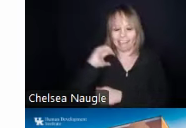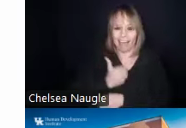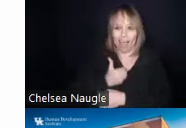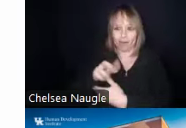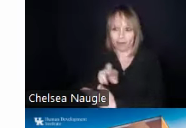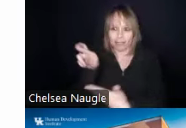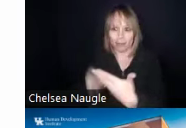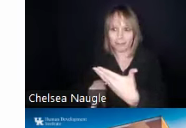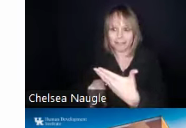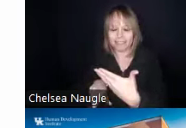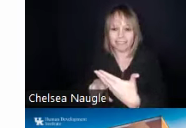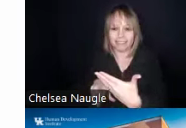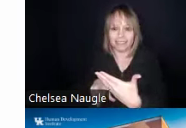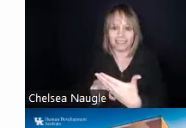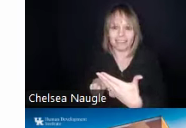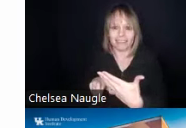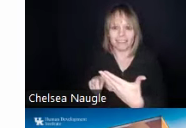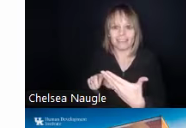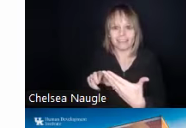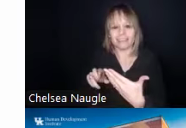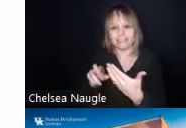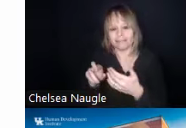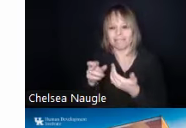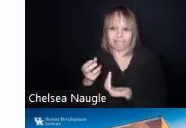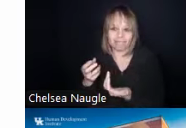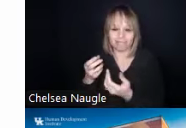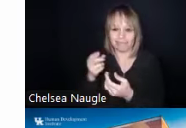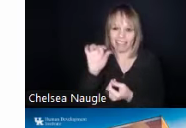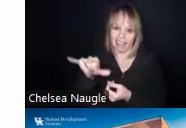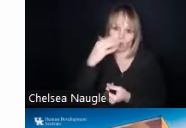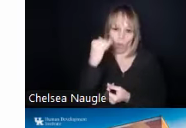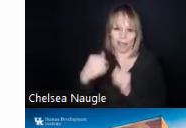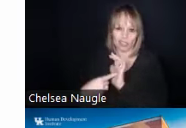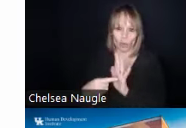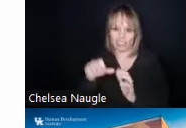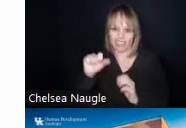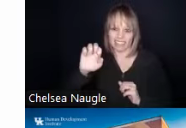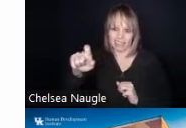you know in terms of sex mattering. Uh but again it was just for some of the physiological things especially squats